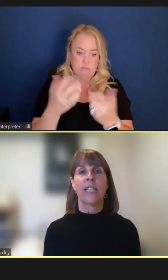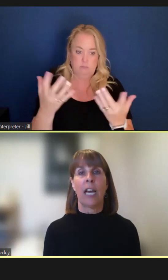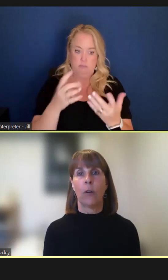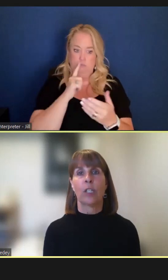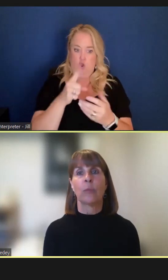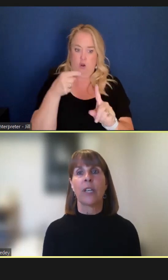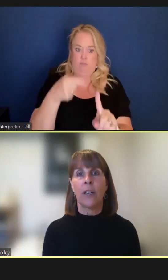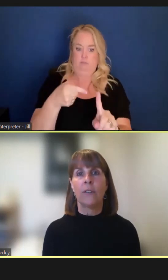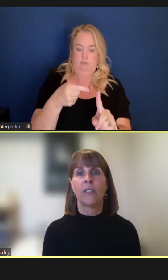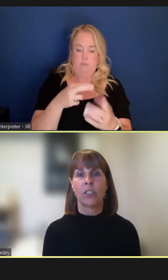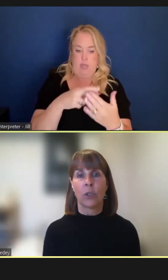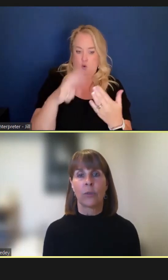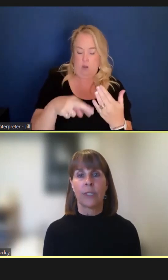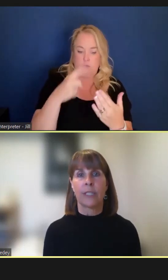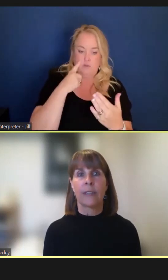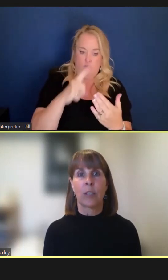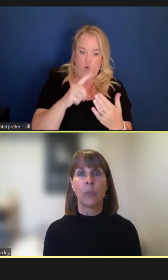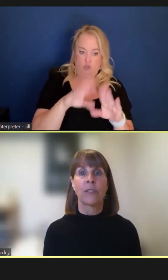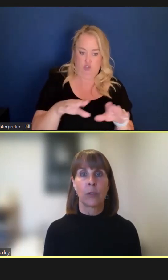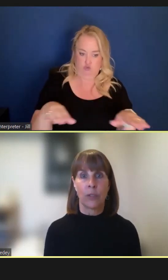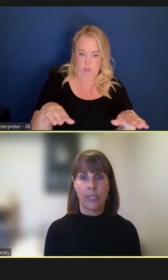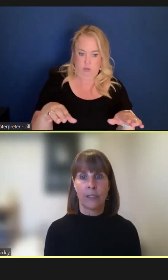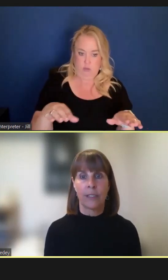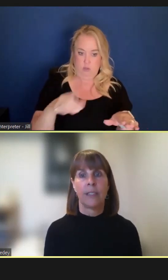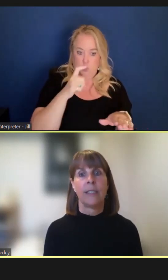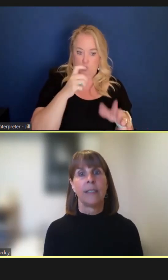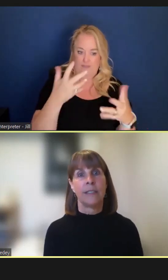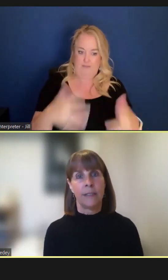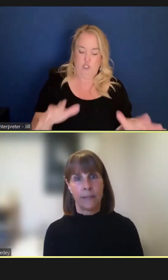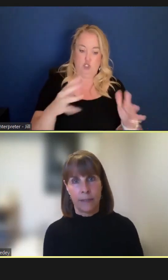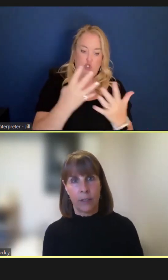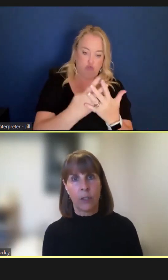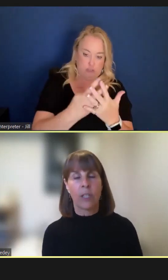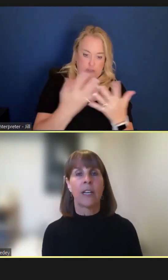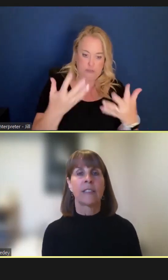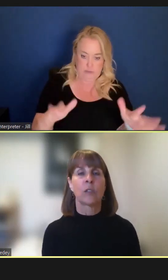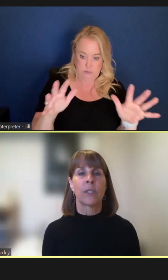outcomes of the children that have been screened their hearing loss has been